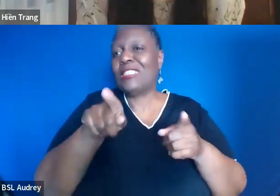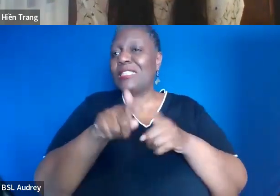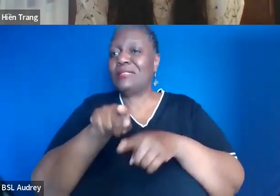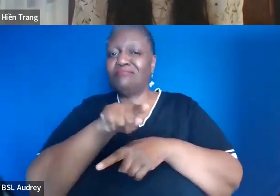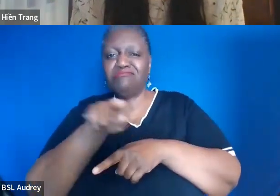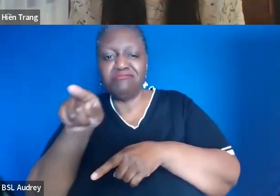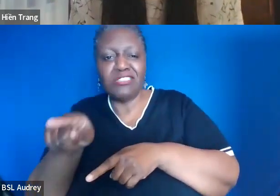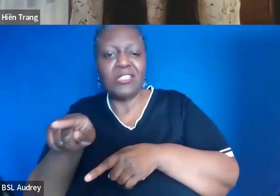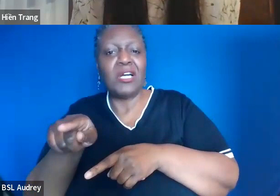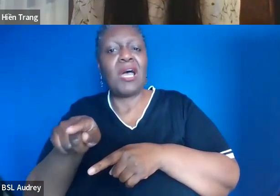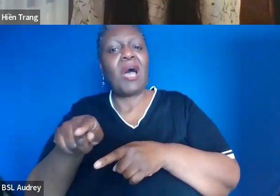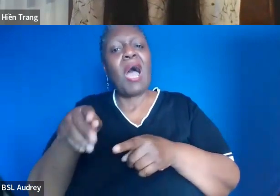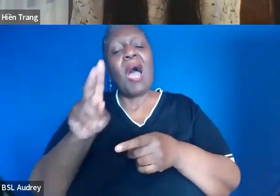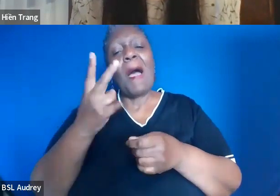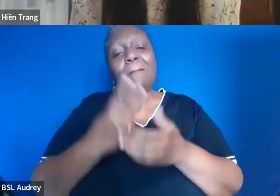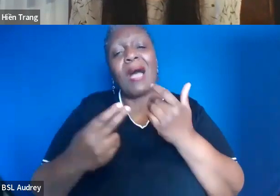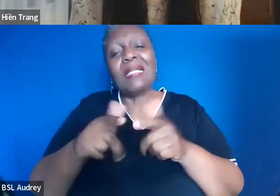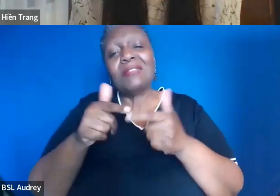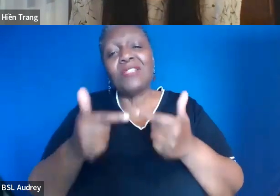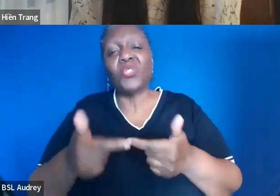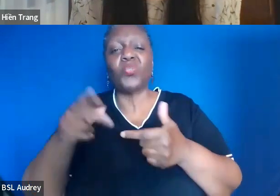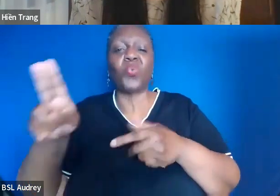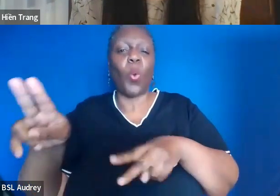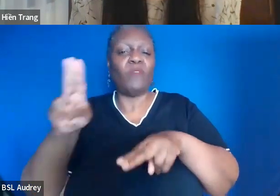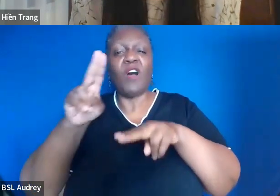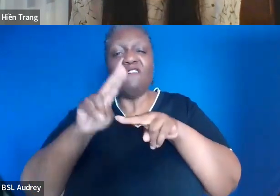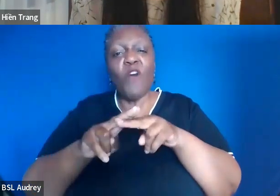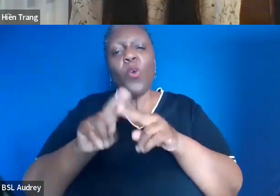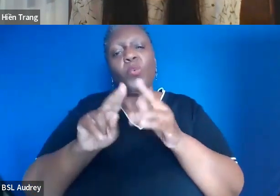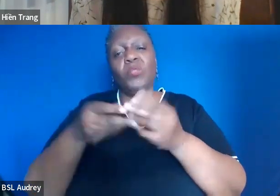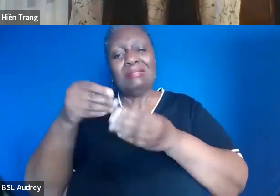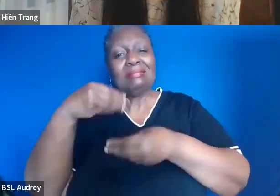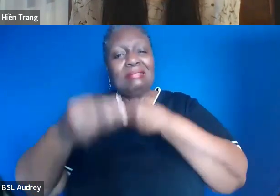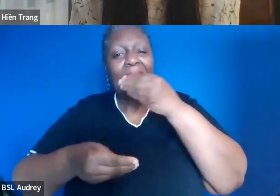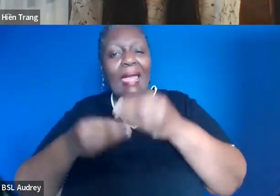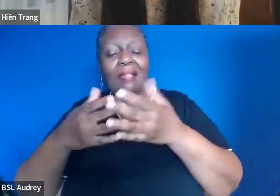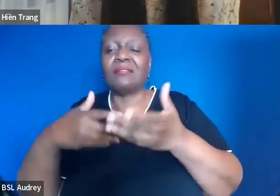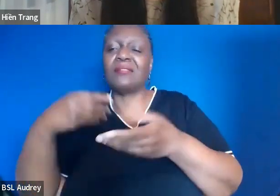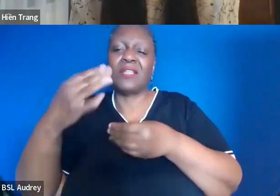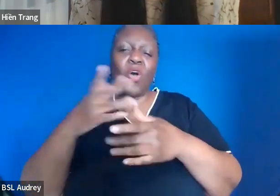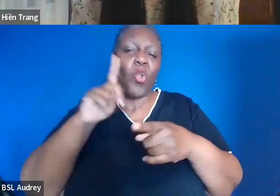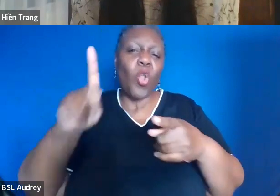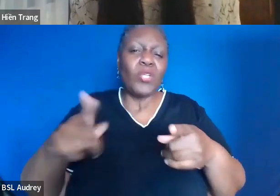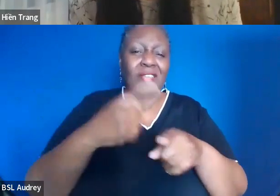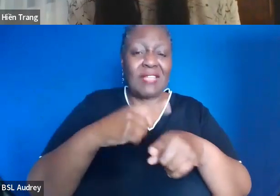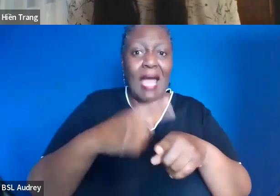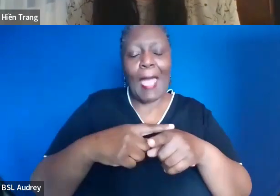a bilingual book of Vietnamese folk tales there lots of time on Google translator and